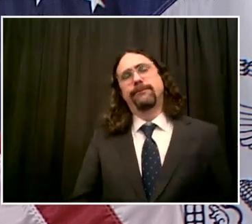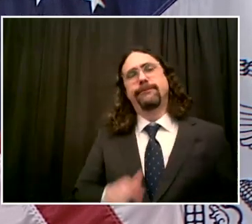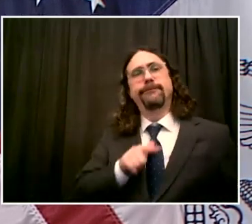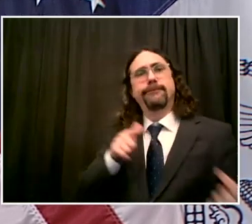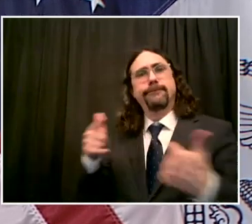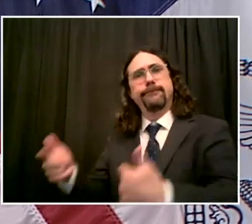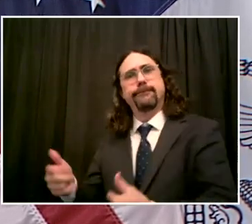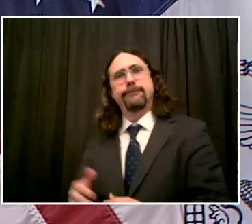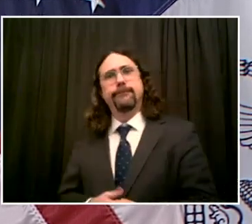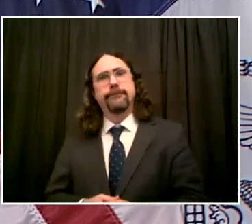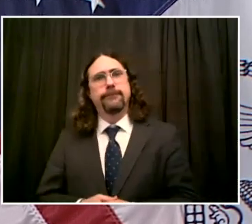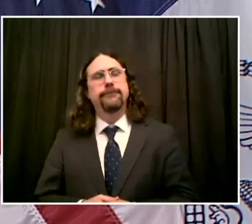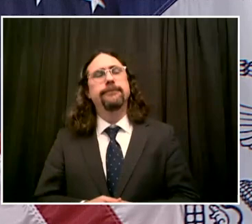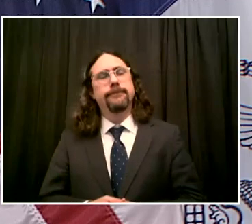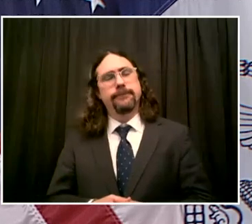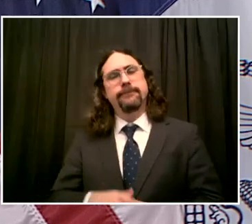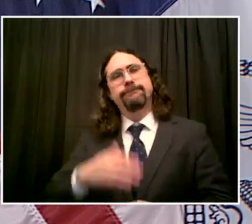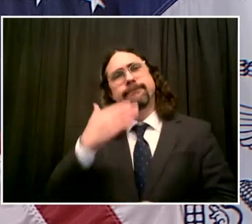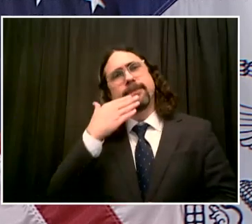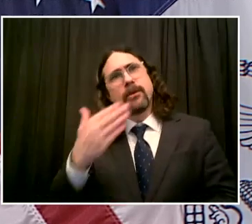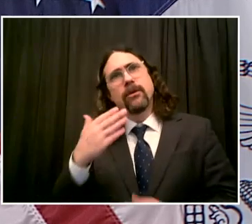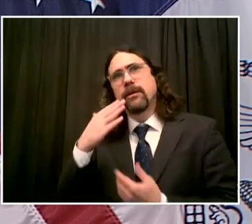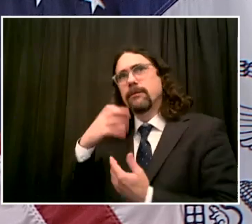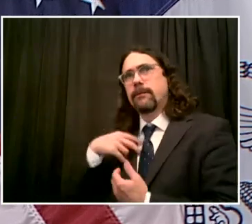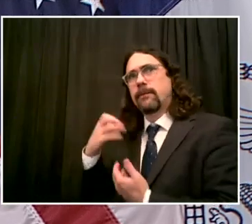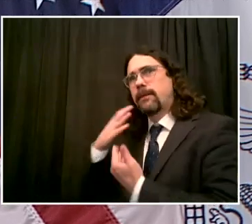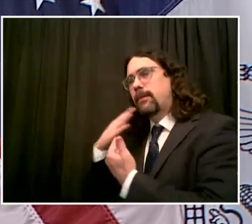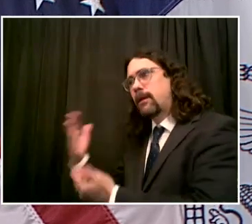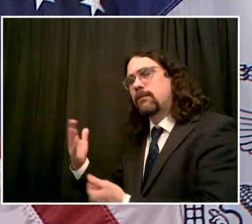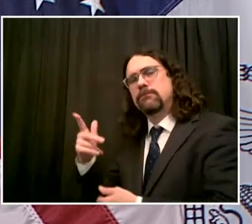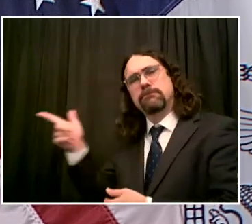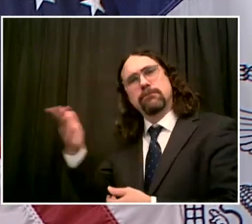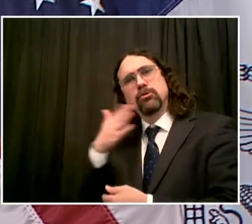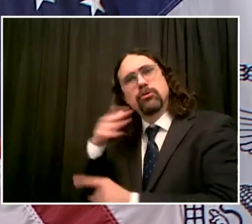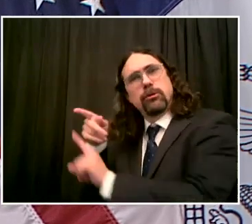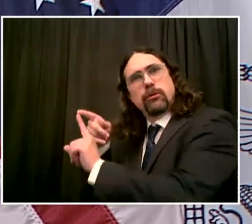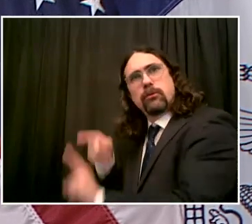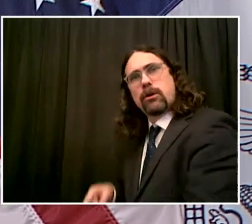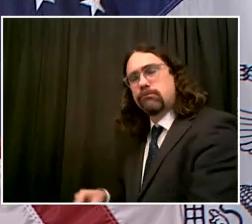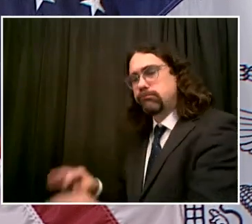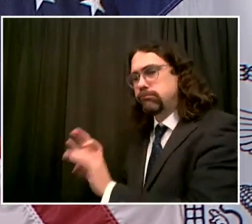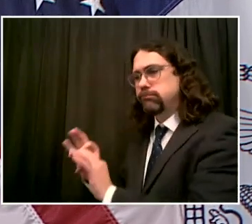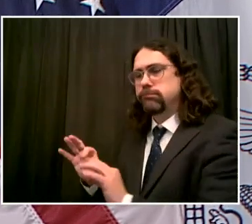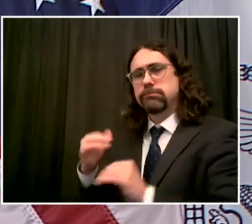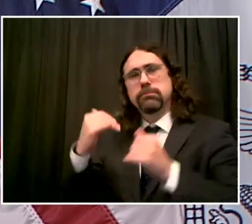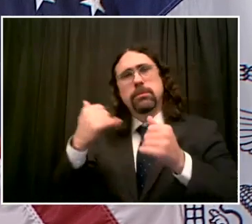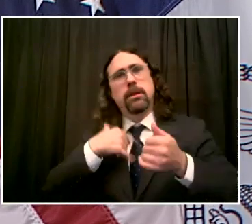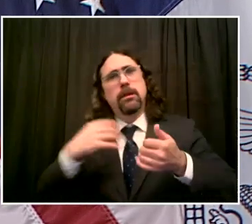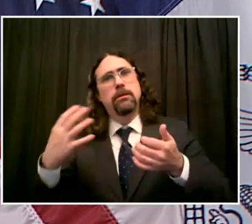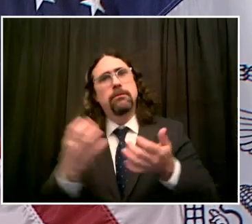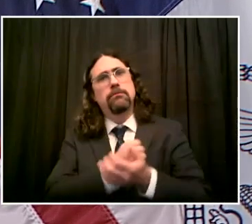HERE. THERE'S ALOT OF PAINFUL IMAGES AND THINGS THAT NEED TO BE